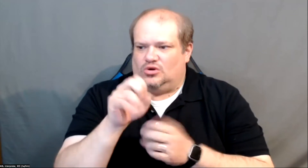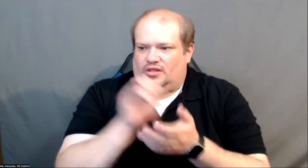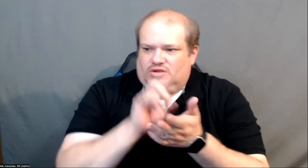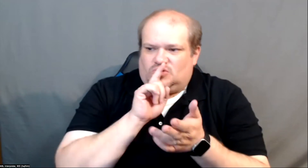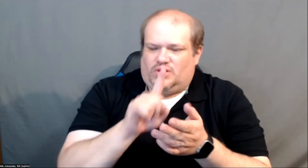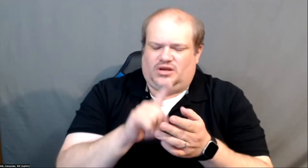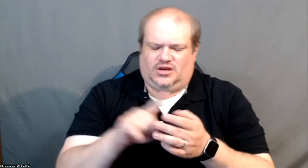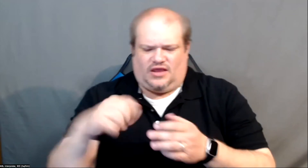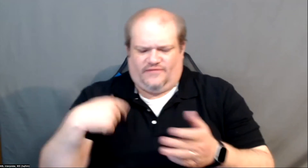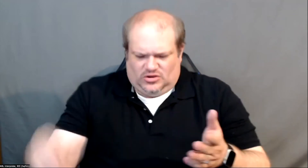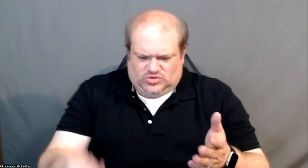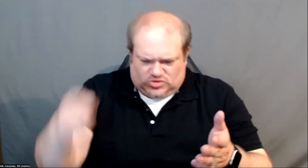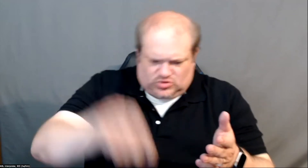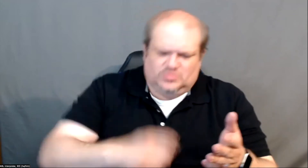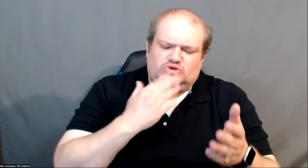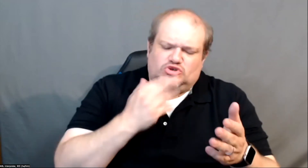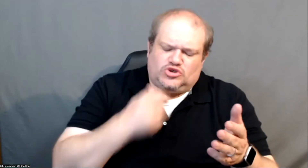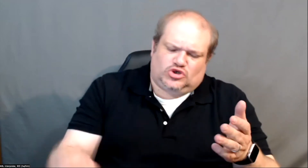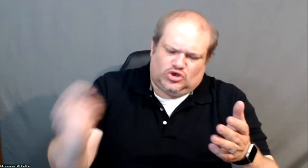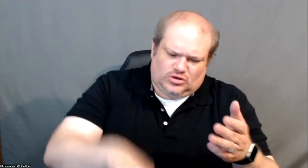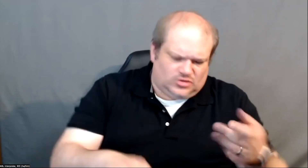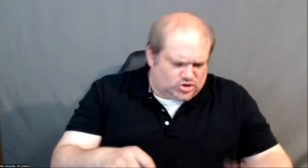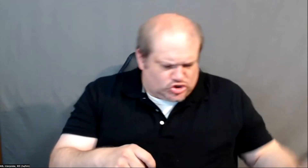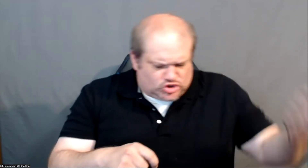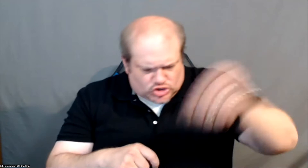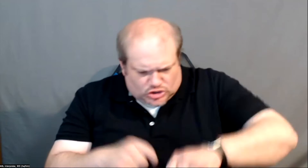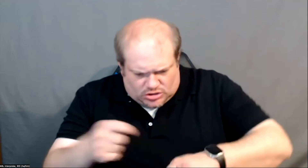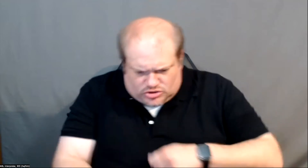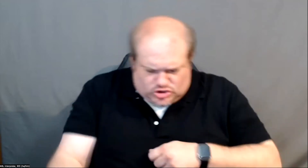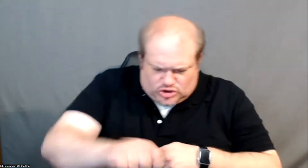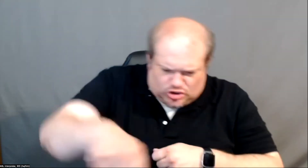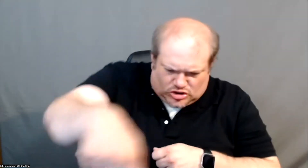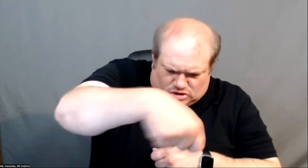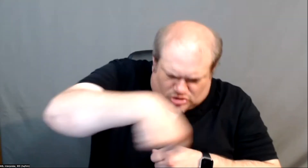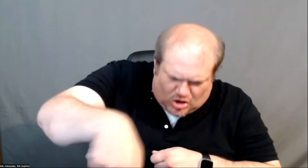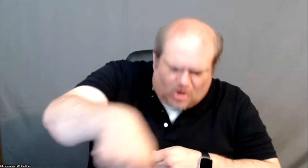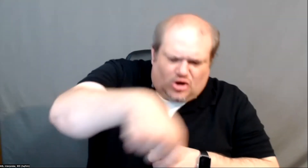from the scoop, in goes another cup of sweetness. Start stirring with that long, celeste-